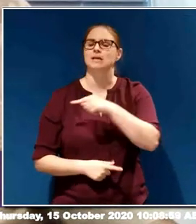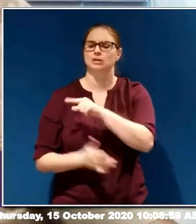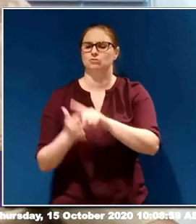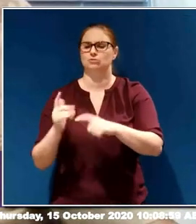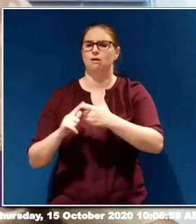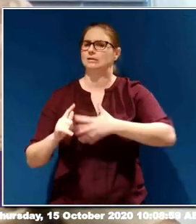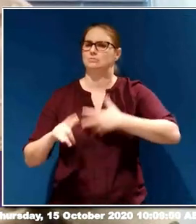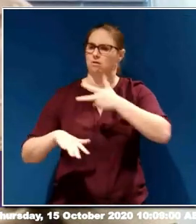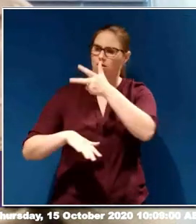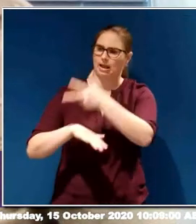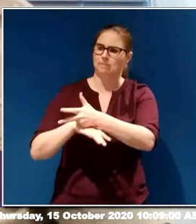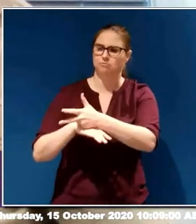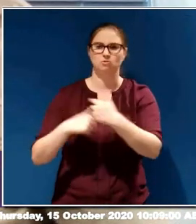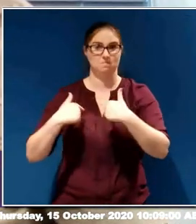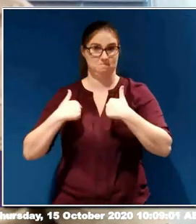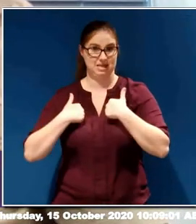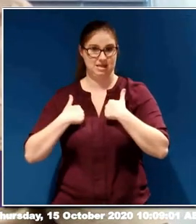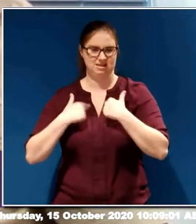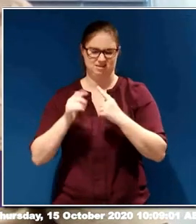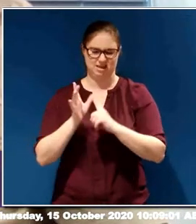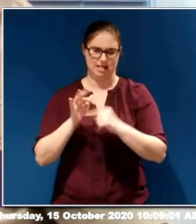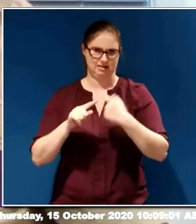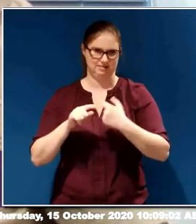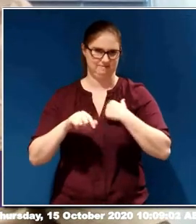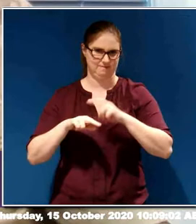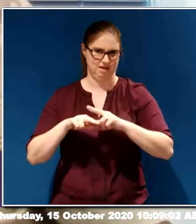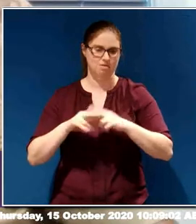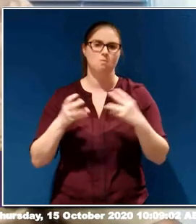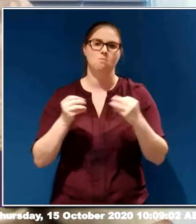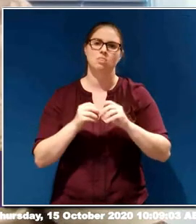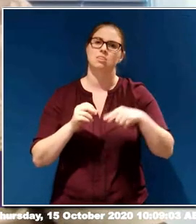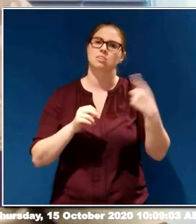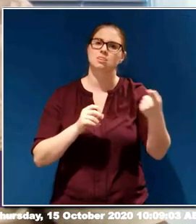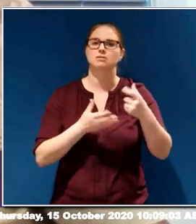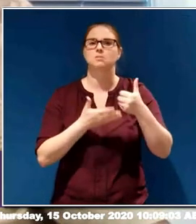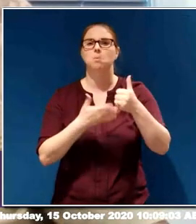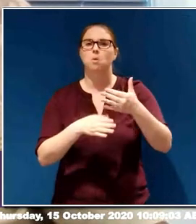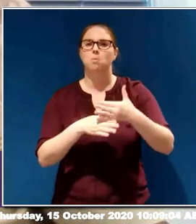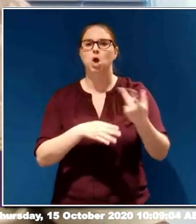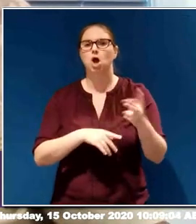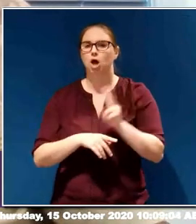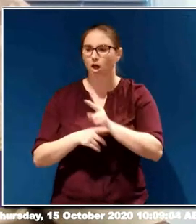and I just asked random questions about his life and schooling and this is what's happened.